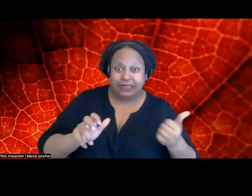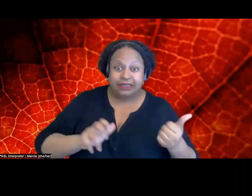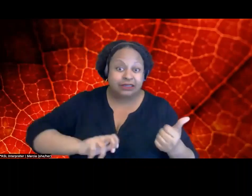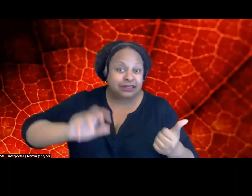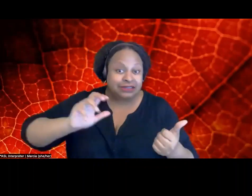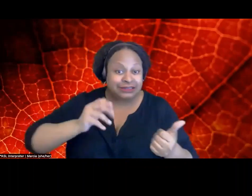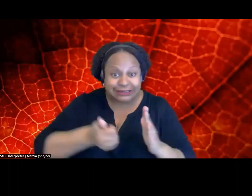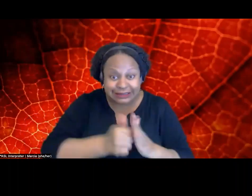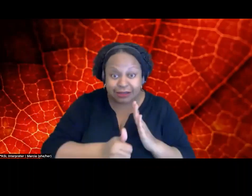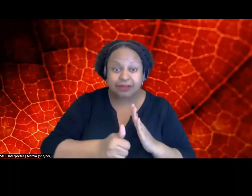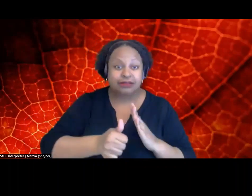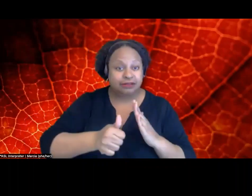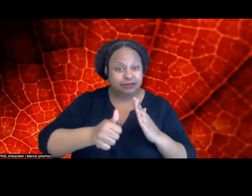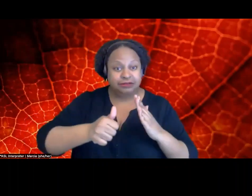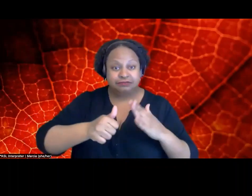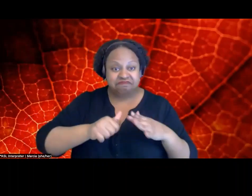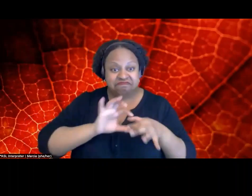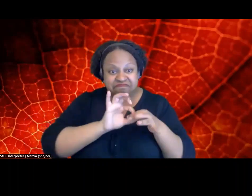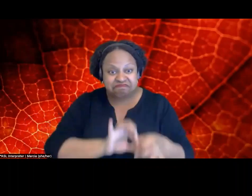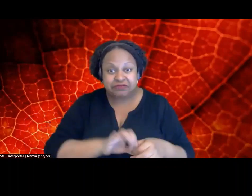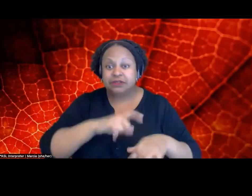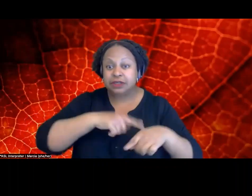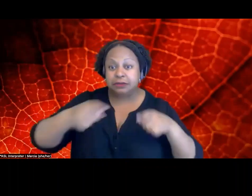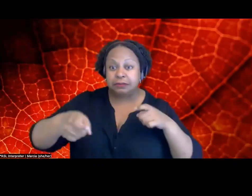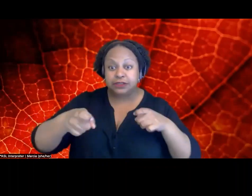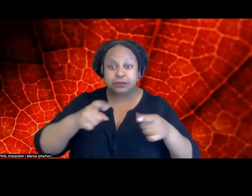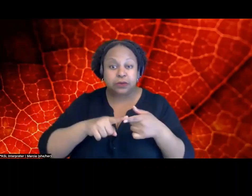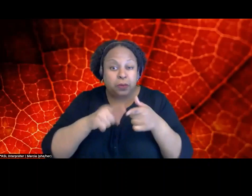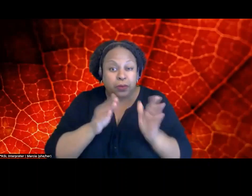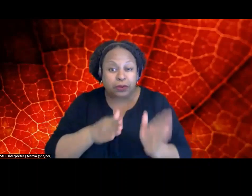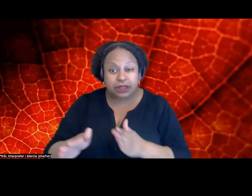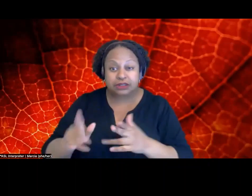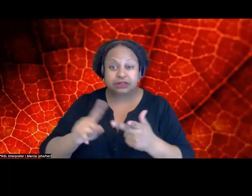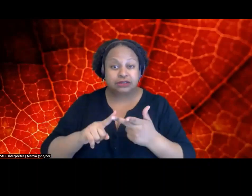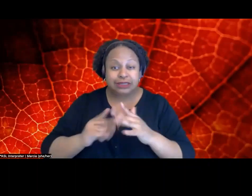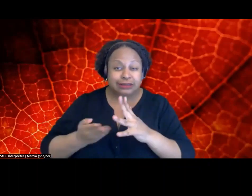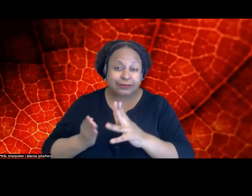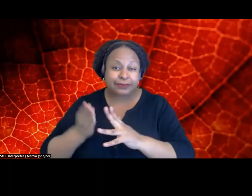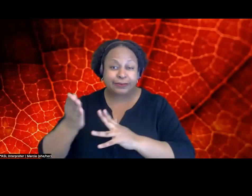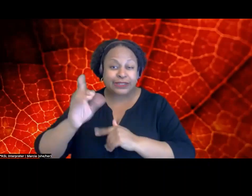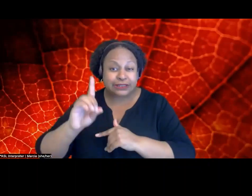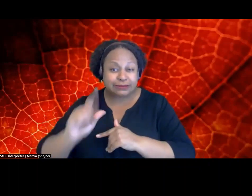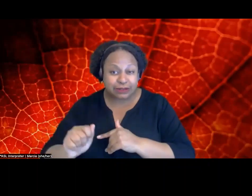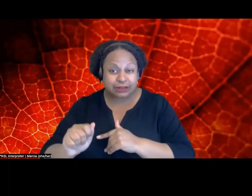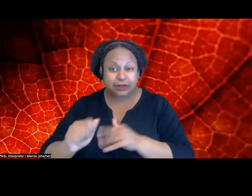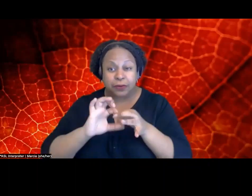sets around time management, organization, and navigating disability-related barriers